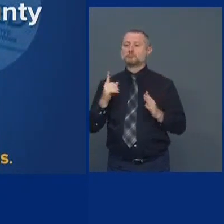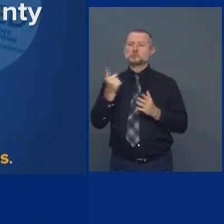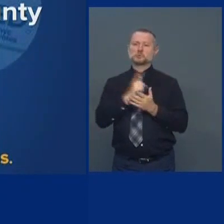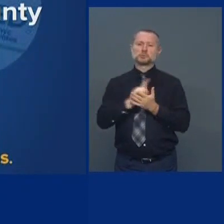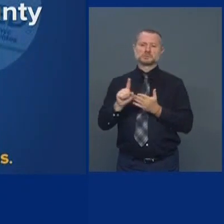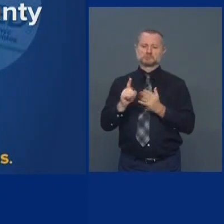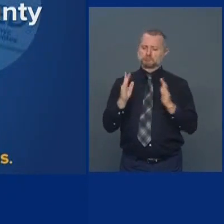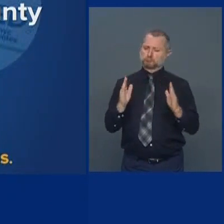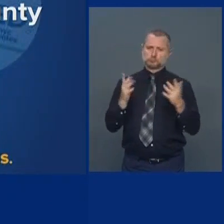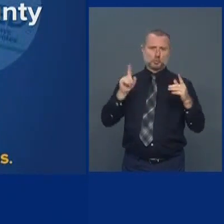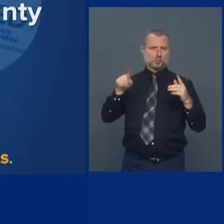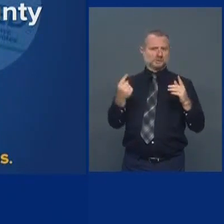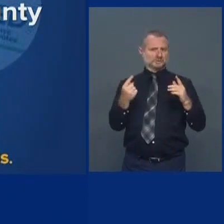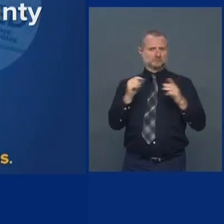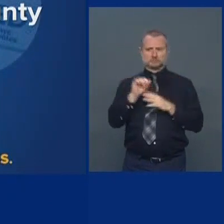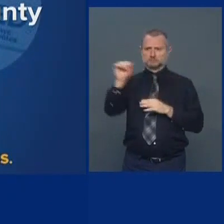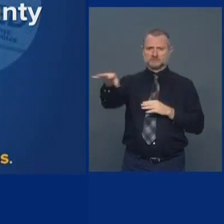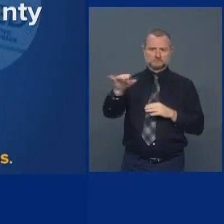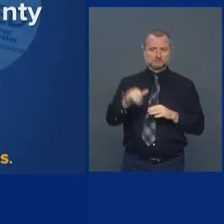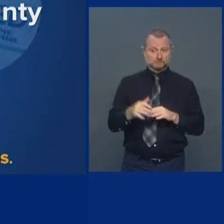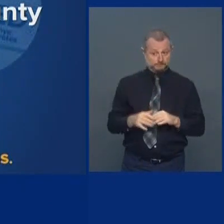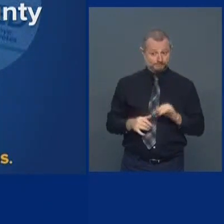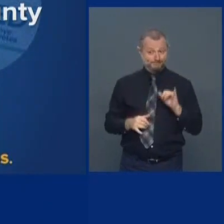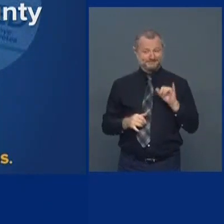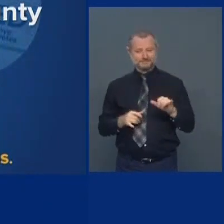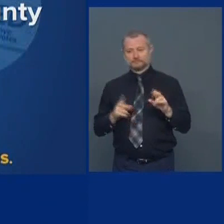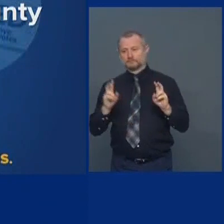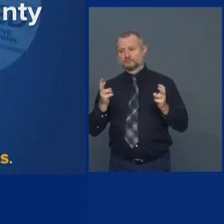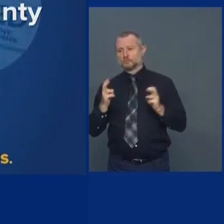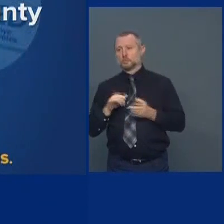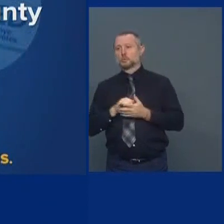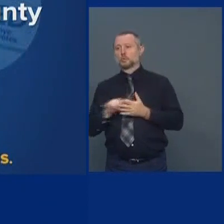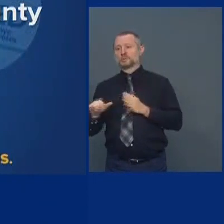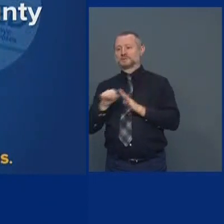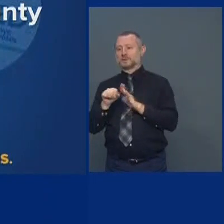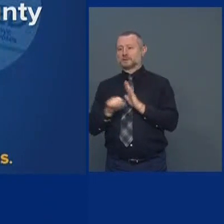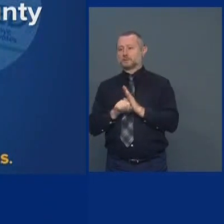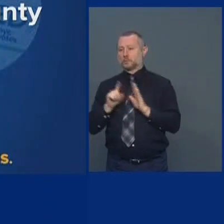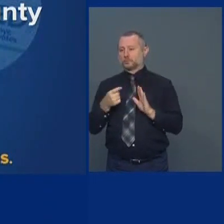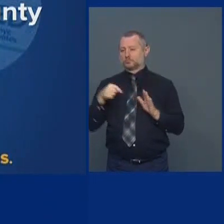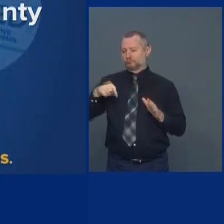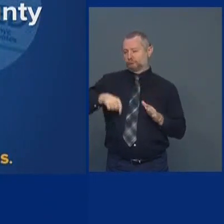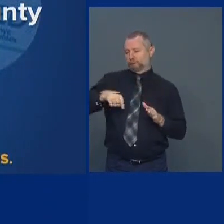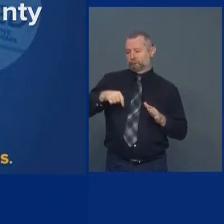1st. SO YOU HAVE ABOUT A WEEK TO DROP